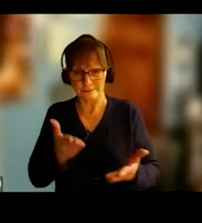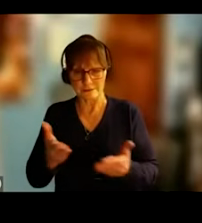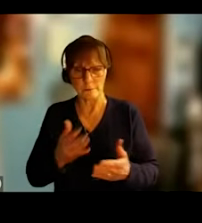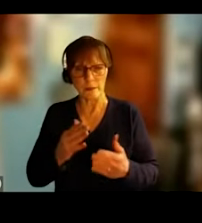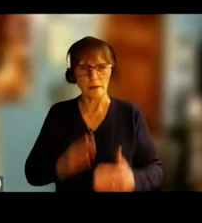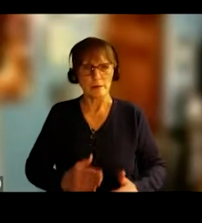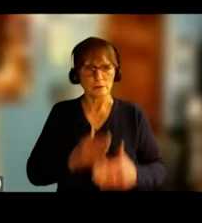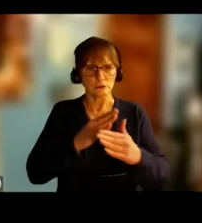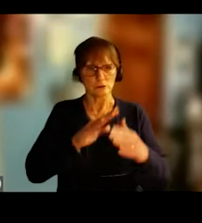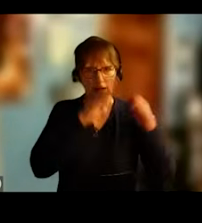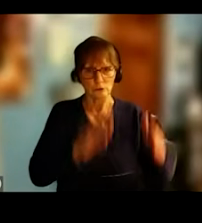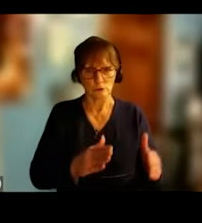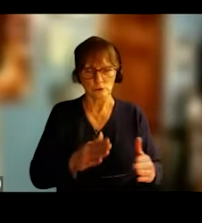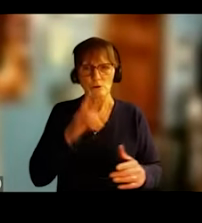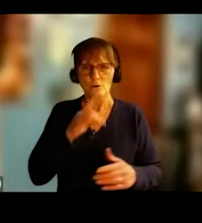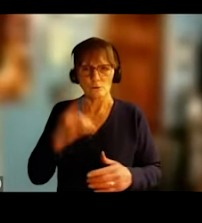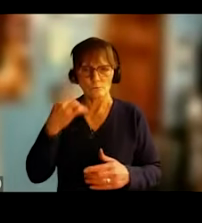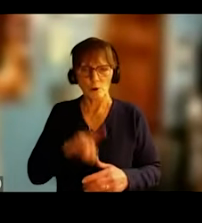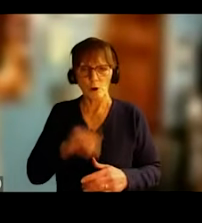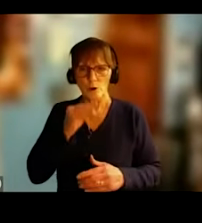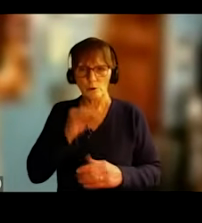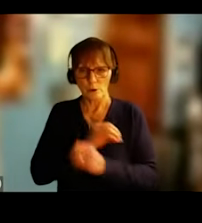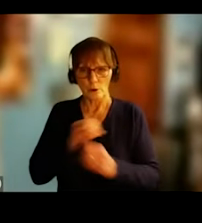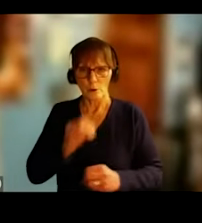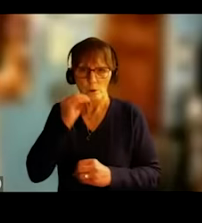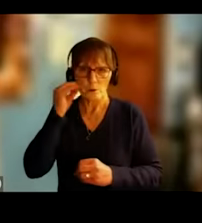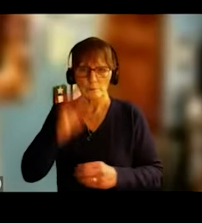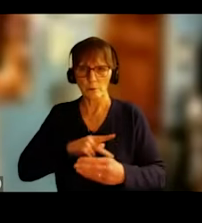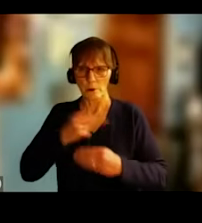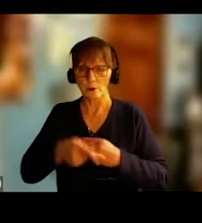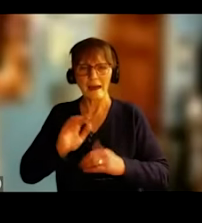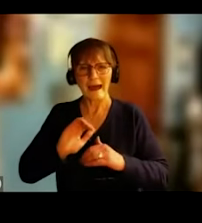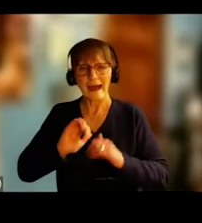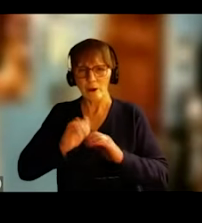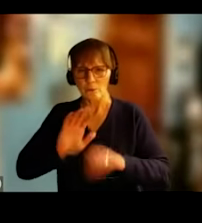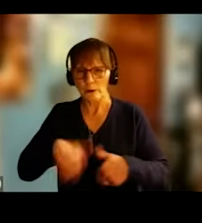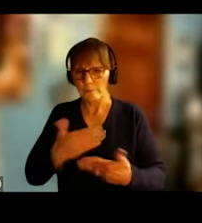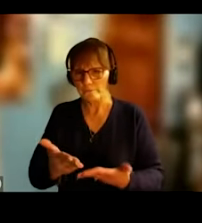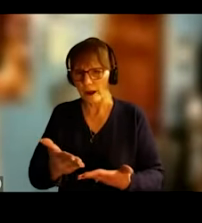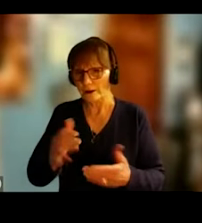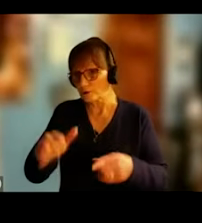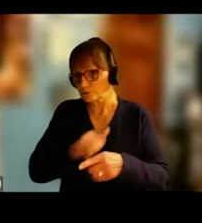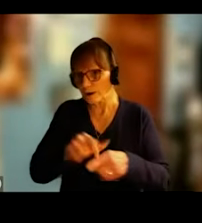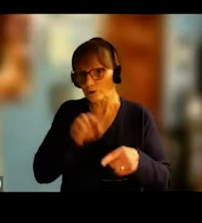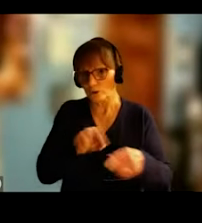our healthcare for the homeless programs do this well. How do we provide the training to these services,